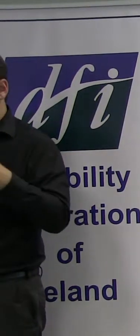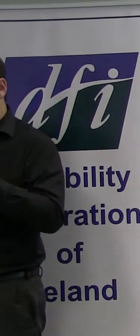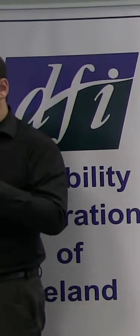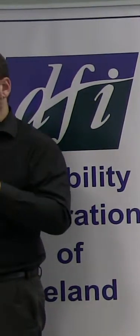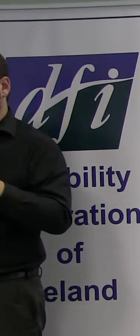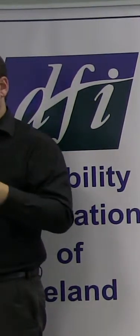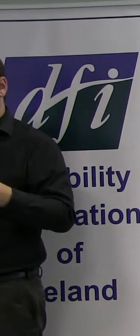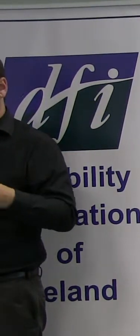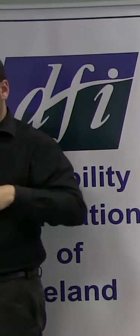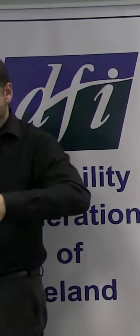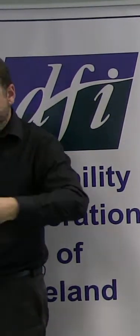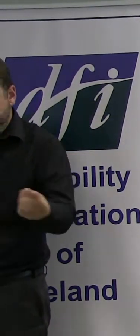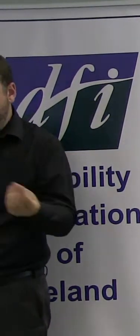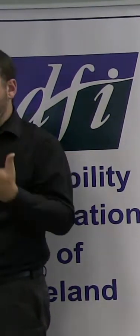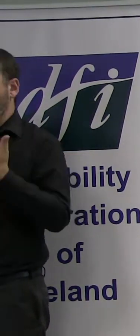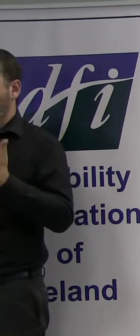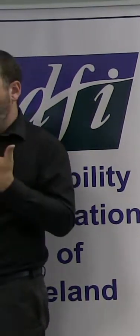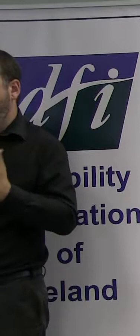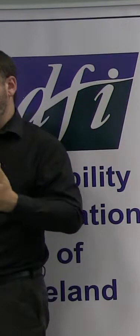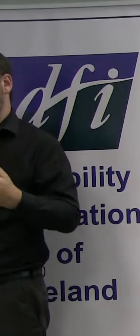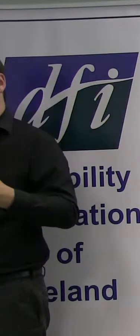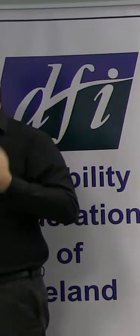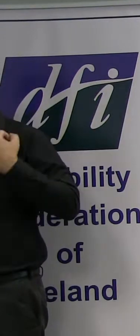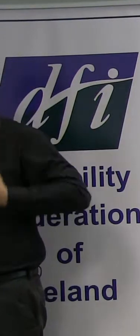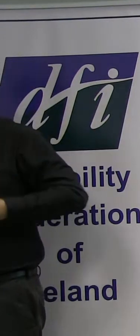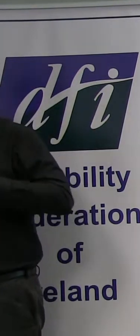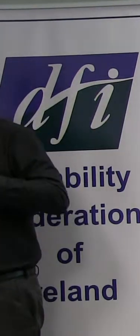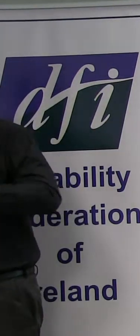reasons of youth aged ill health or disability and the act also allows for